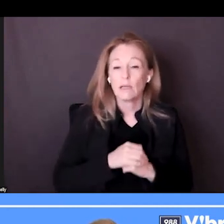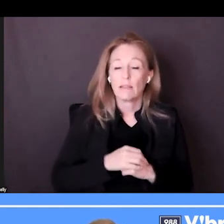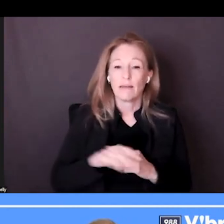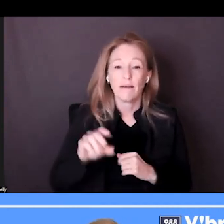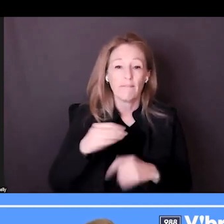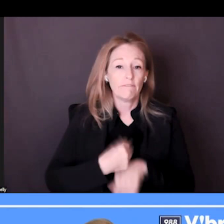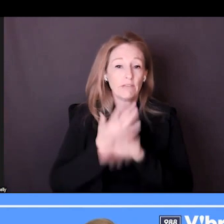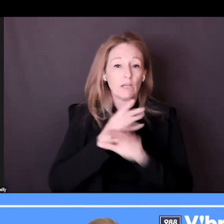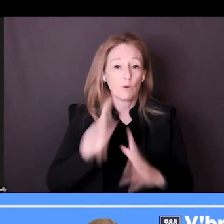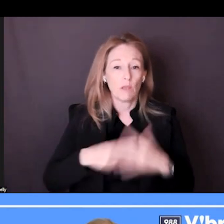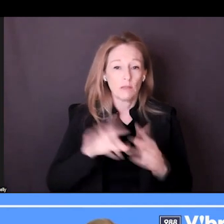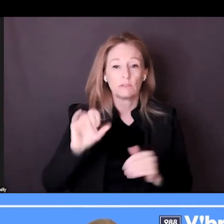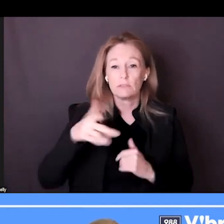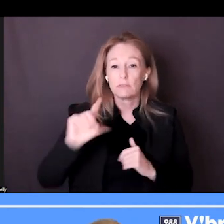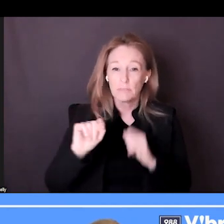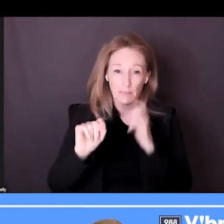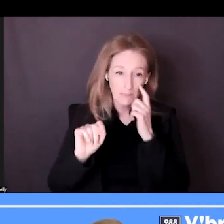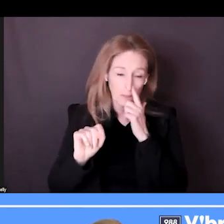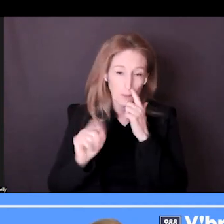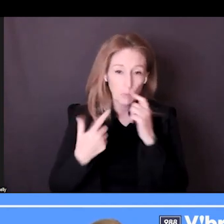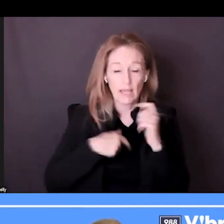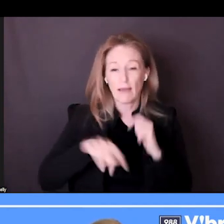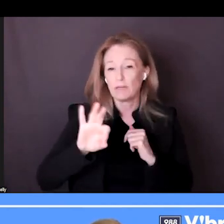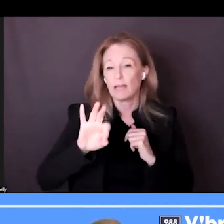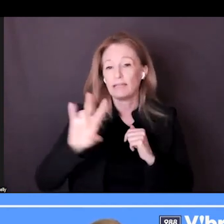WE HAVE A 97% ANSWER RATE THERE.